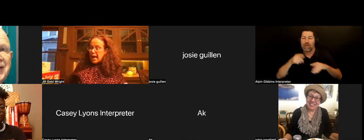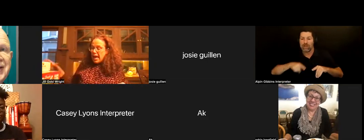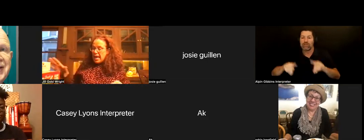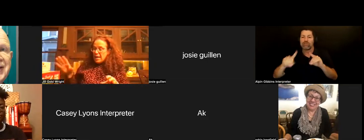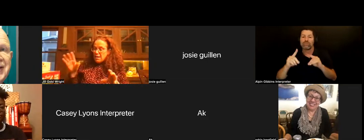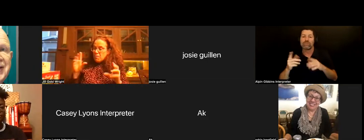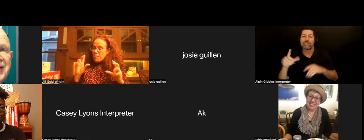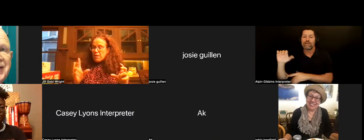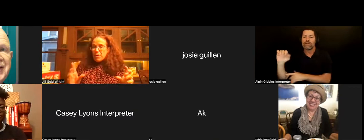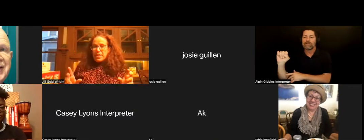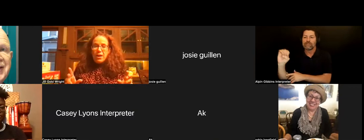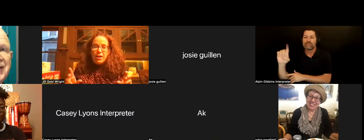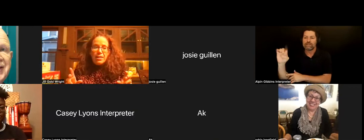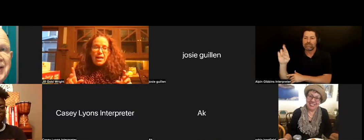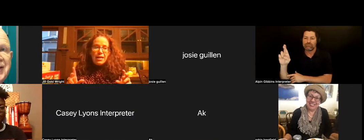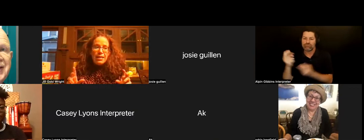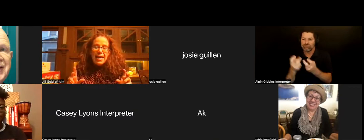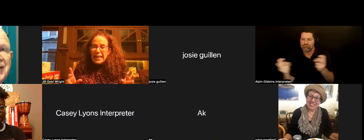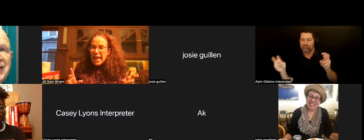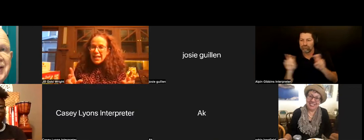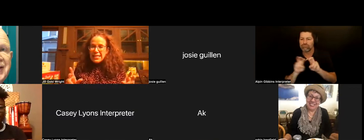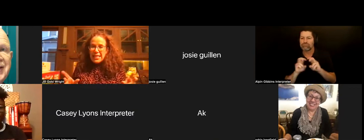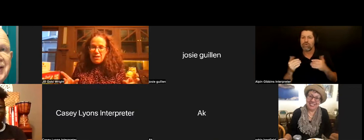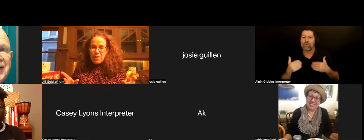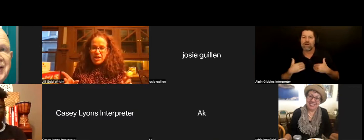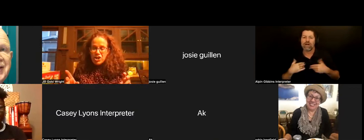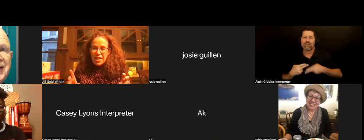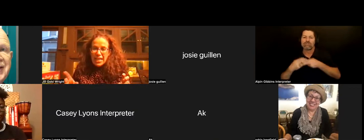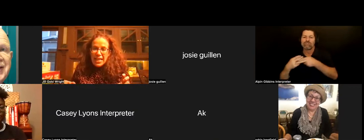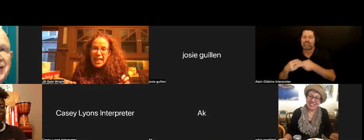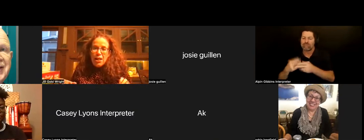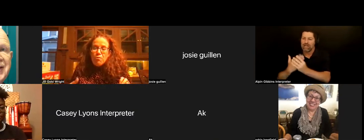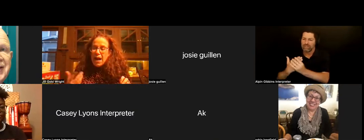a we make what's called a hallel sandwich hillel